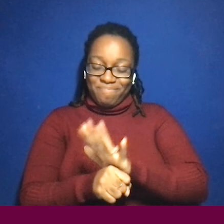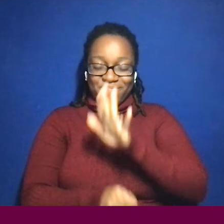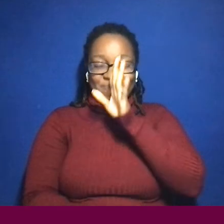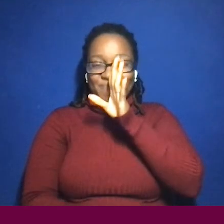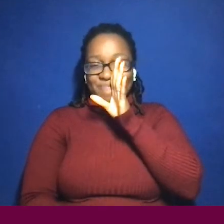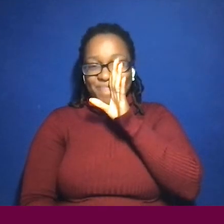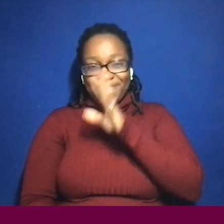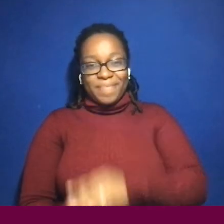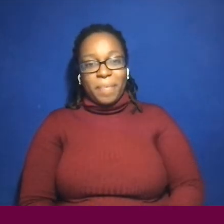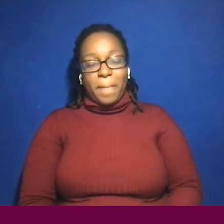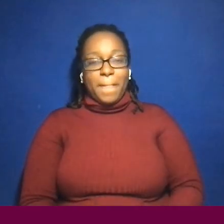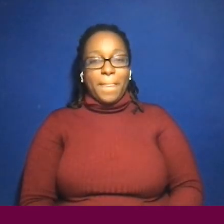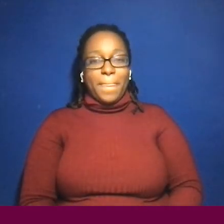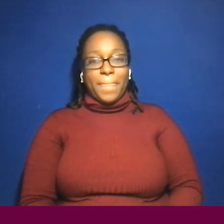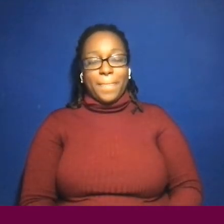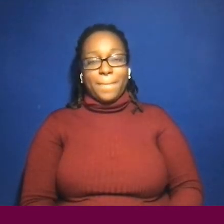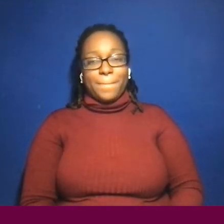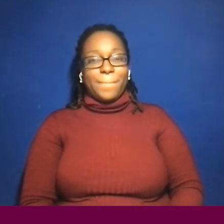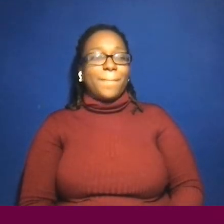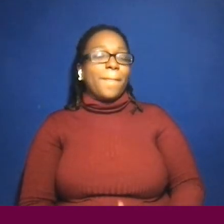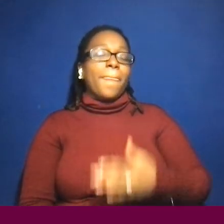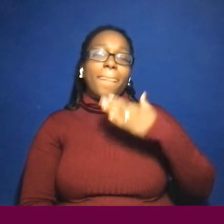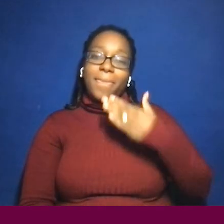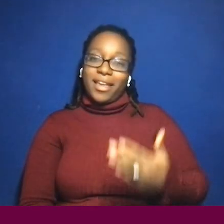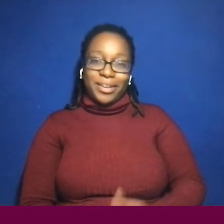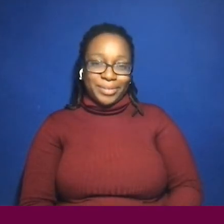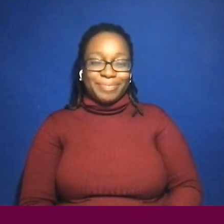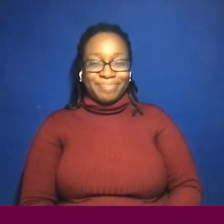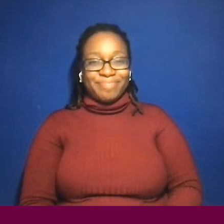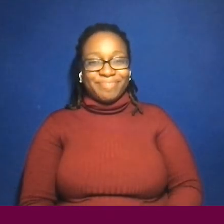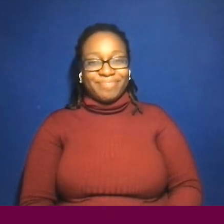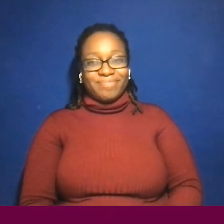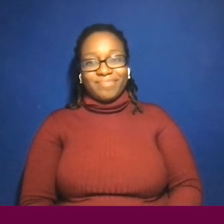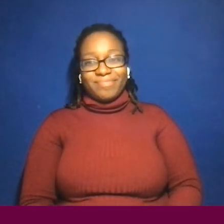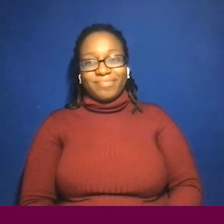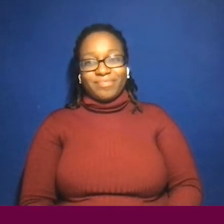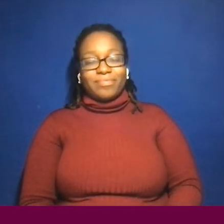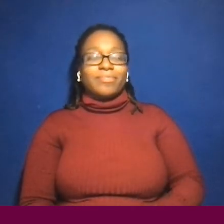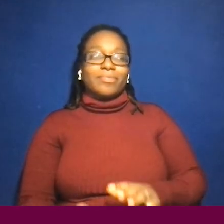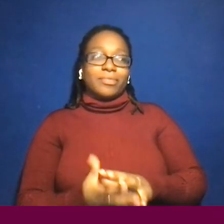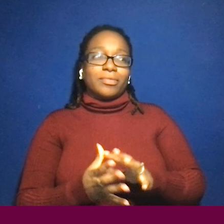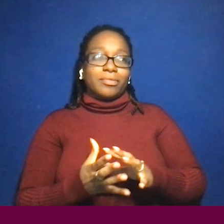Sheri Fink: Yeah. And thank you. I learned a lot from our